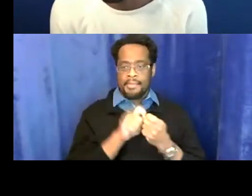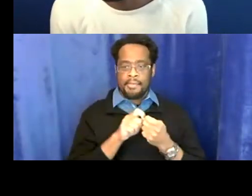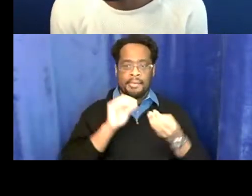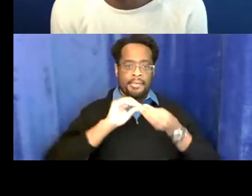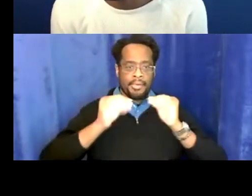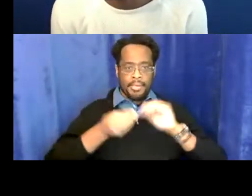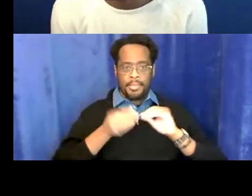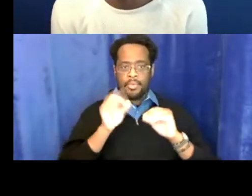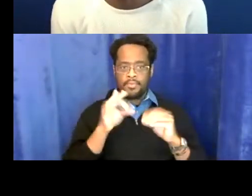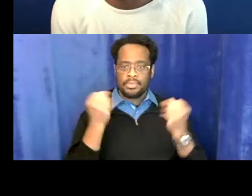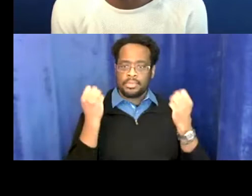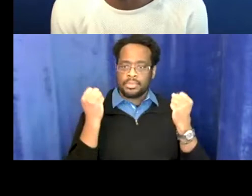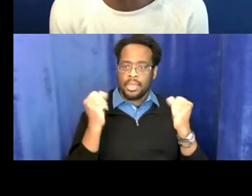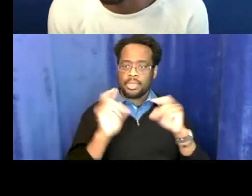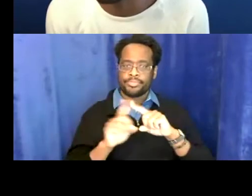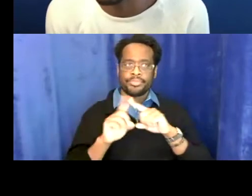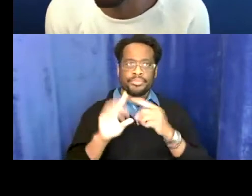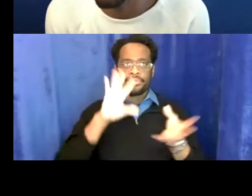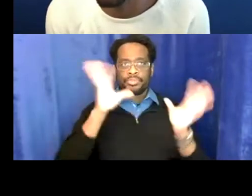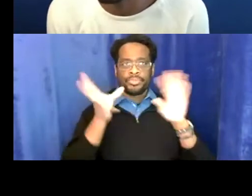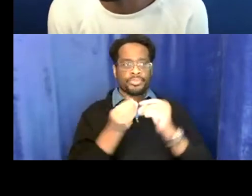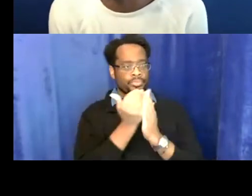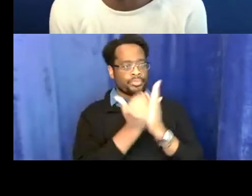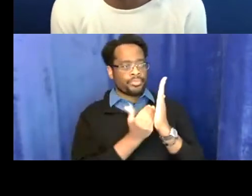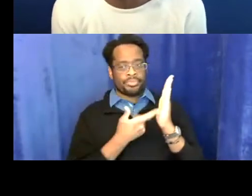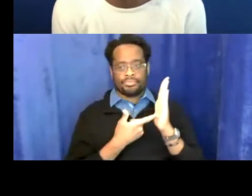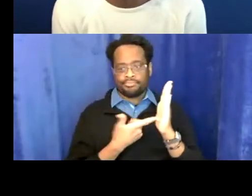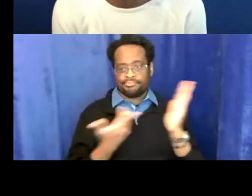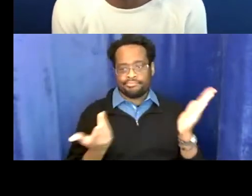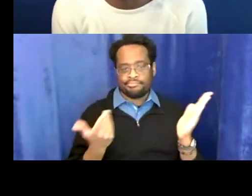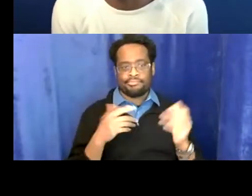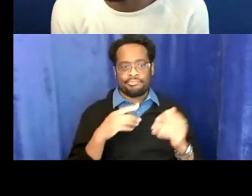There's not in a good exact number of the different sign languages spoken